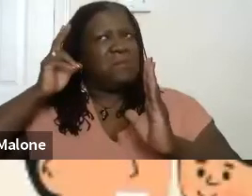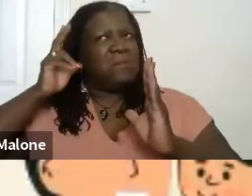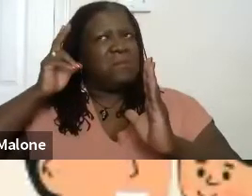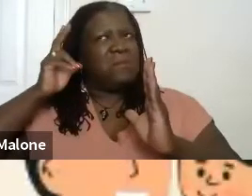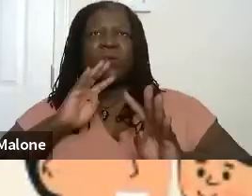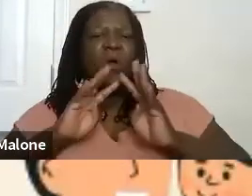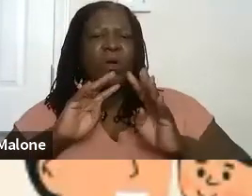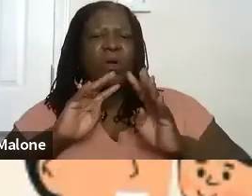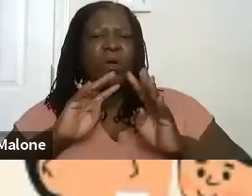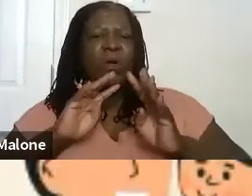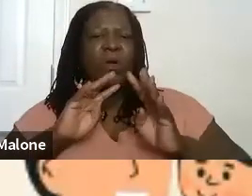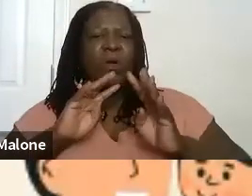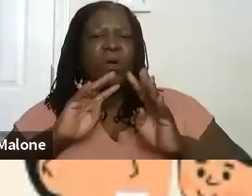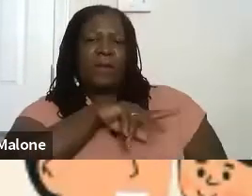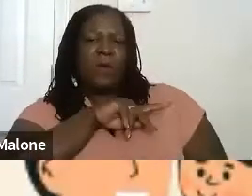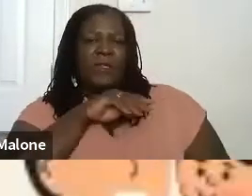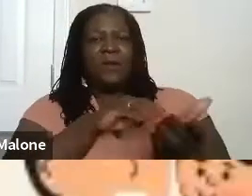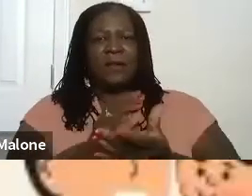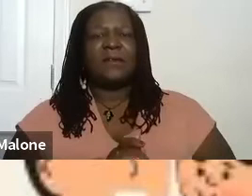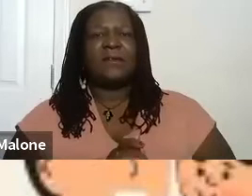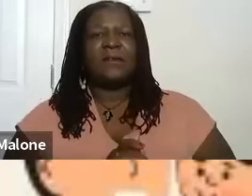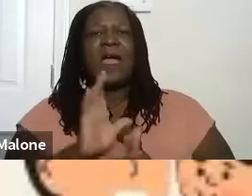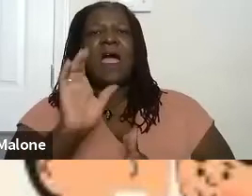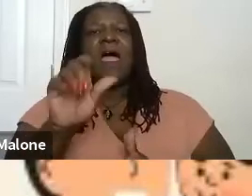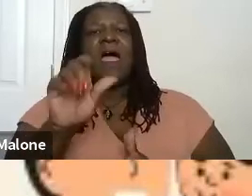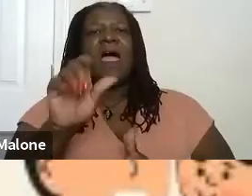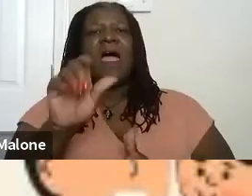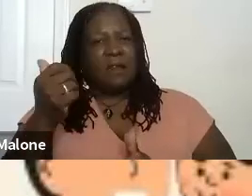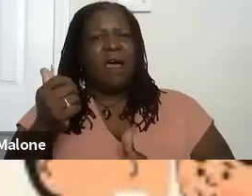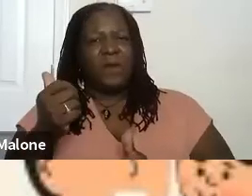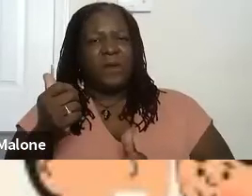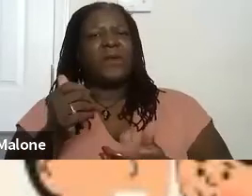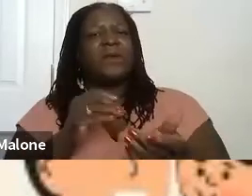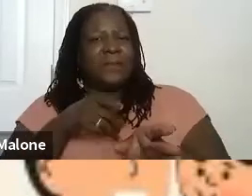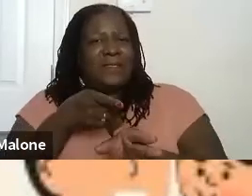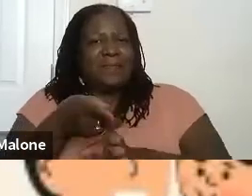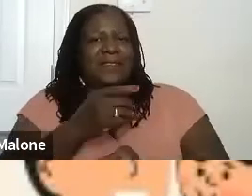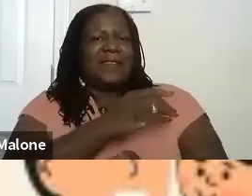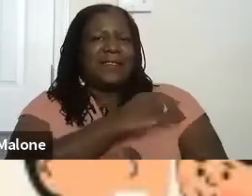infection doctor, they both overwhelmingly said it should be done.